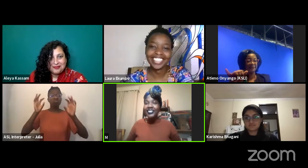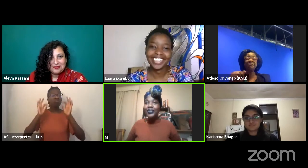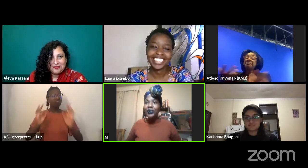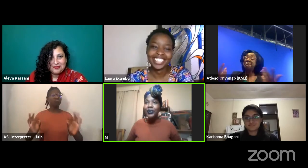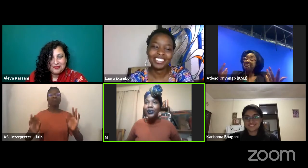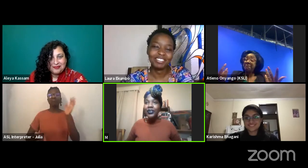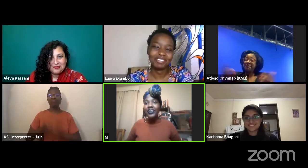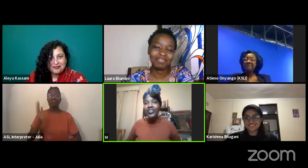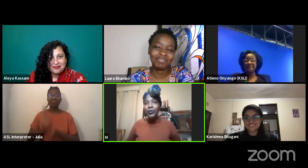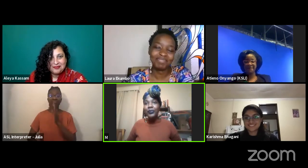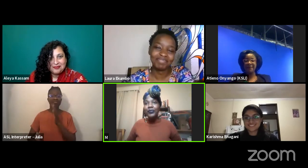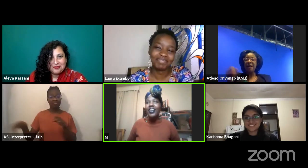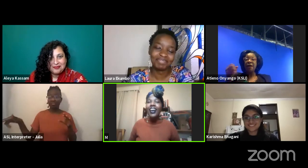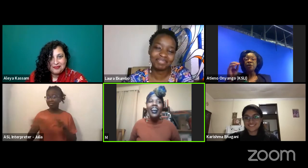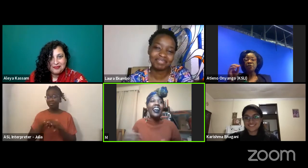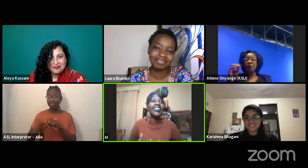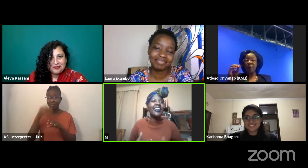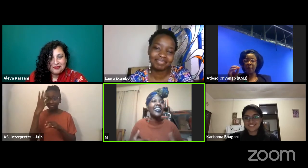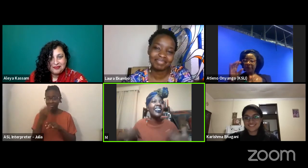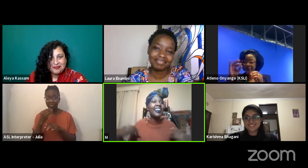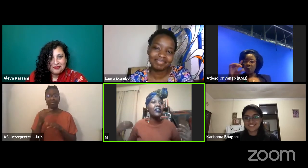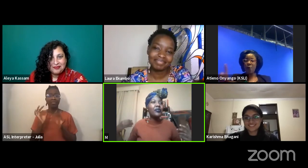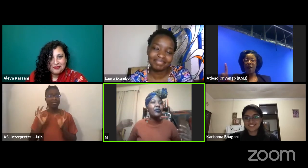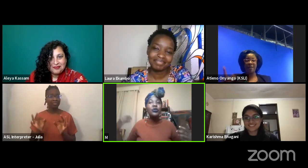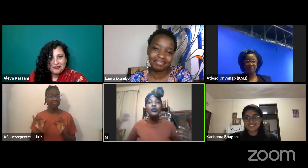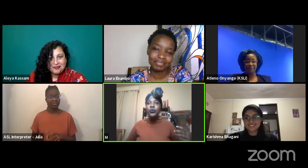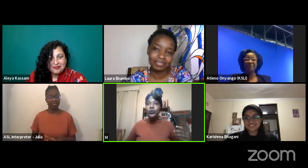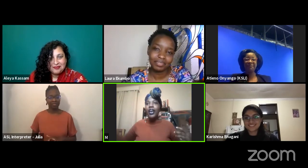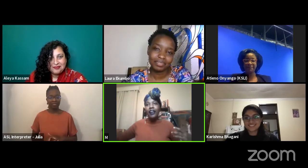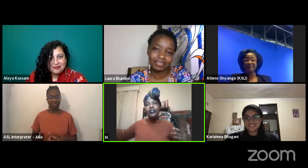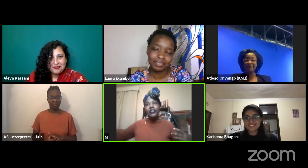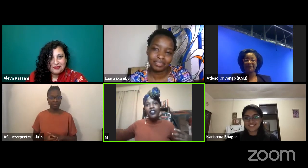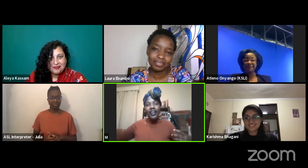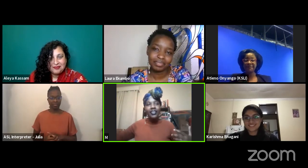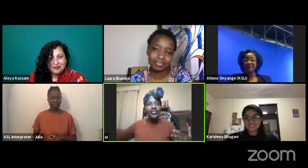So cool and soon after that, even during the show,